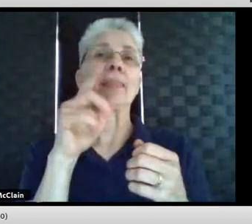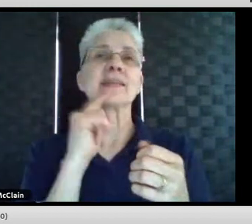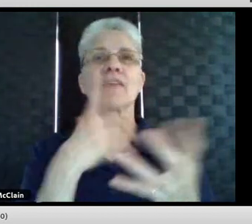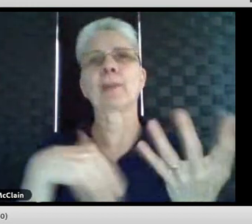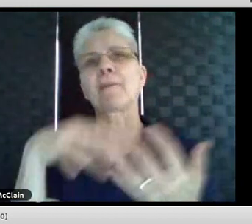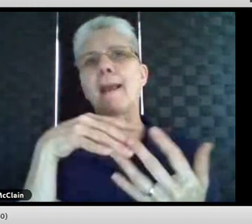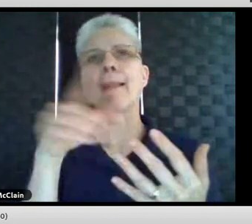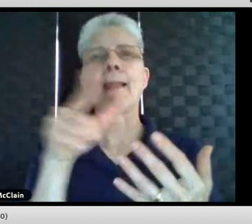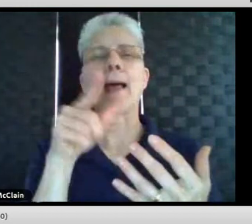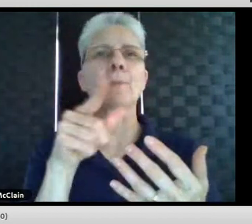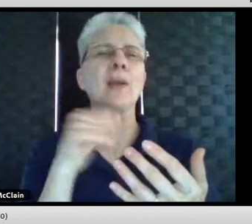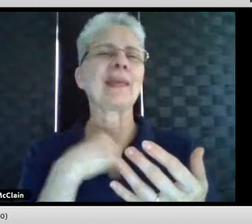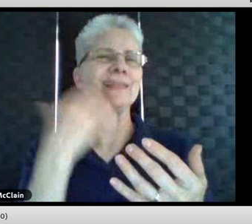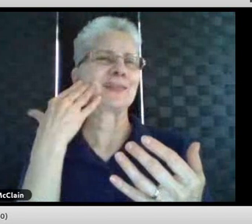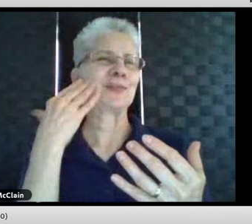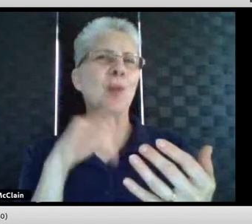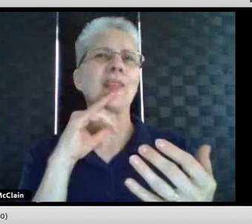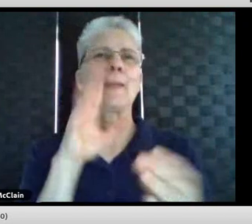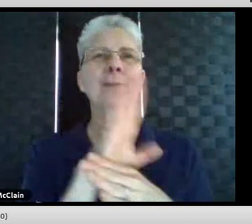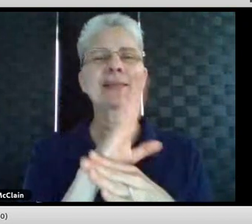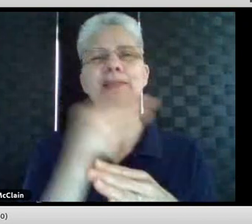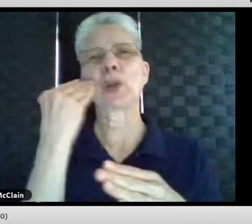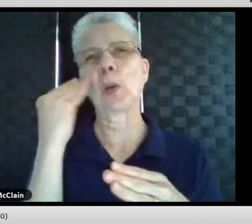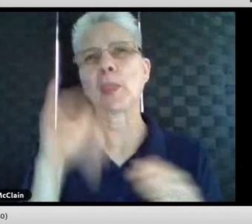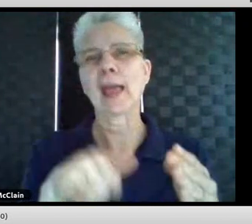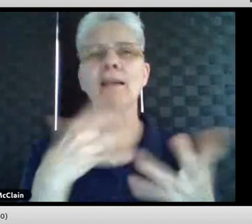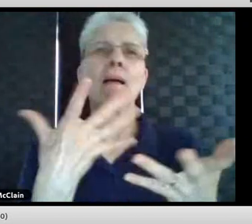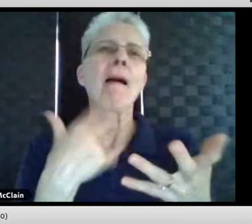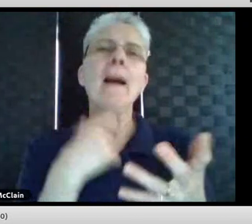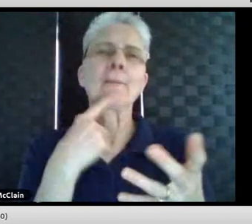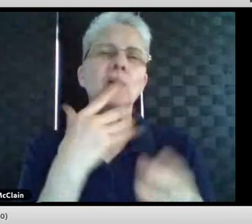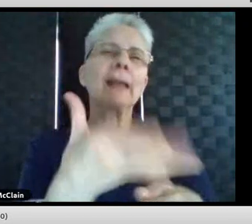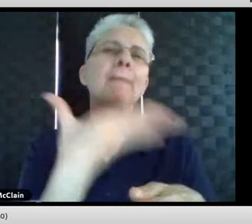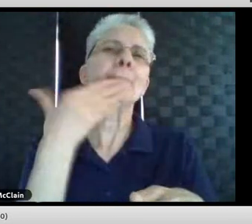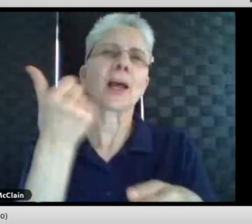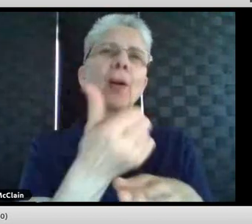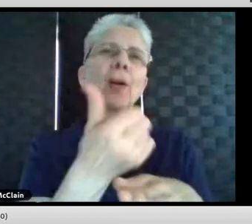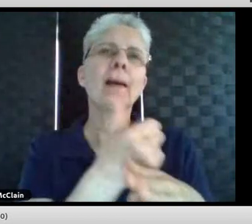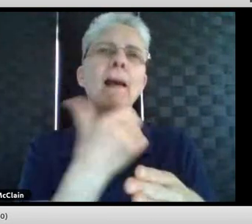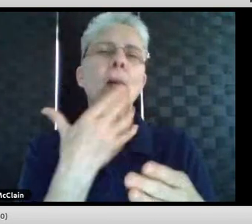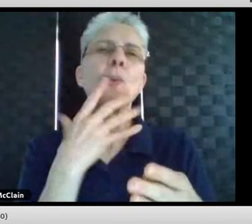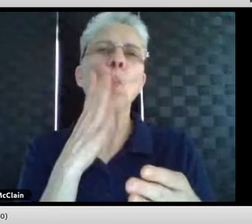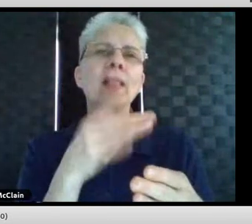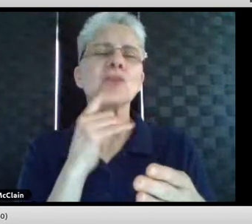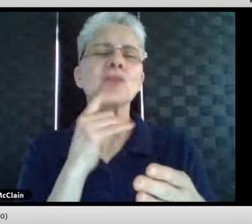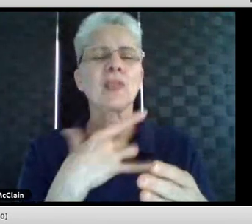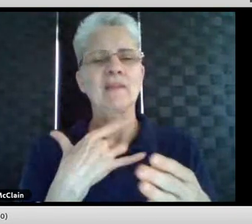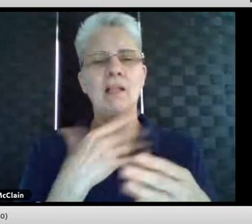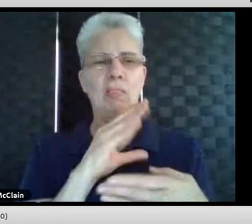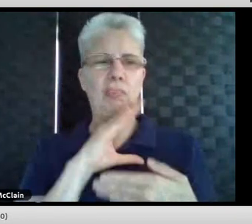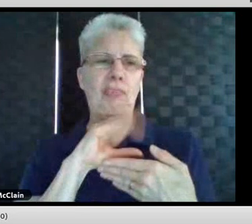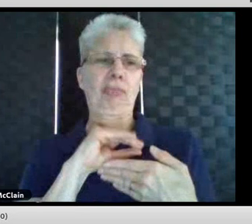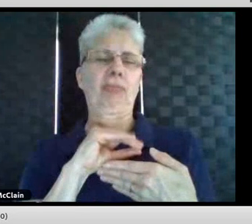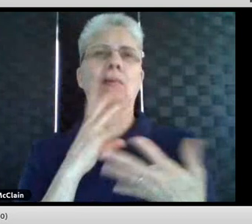and they just know the business and know that, "Hey, I'm going to get better help." So a lot of times they feel like they just didn't do --